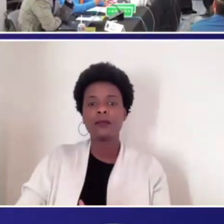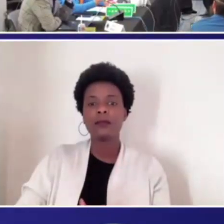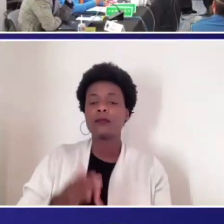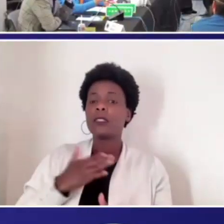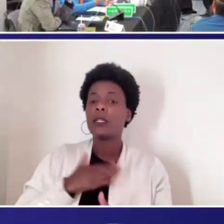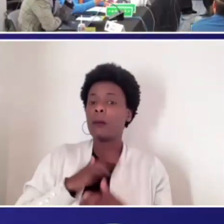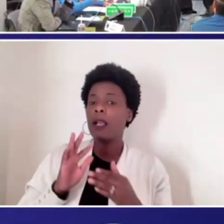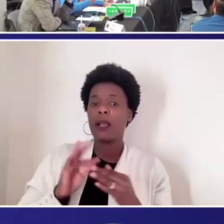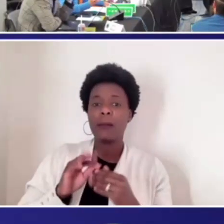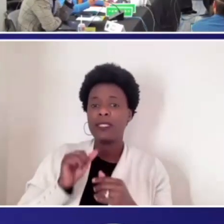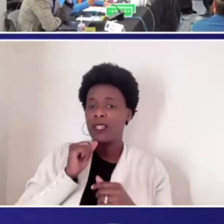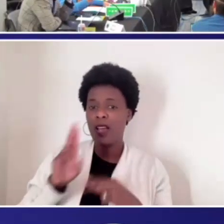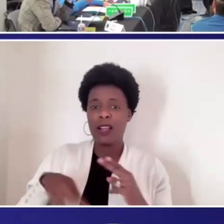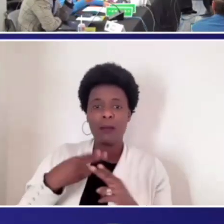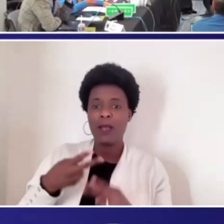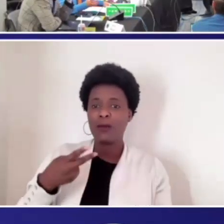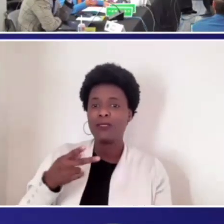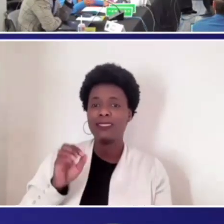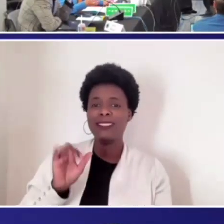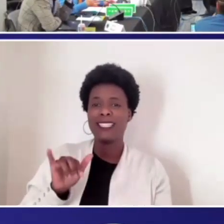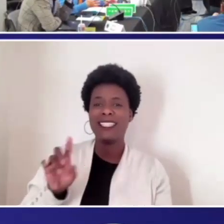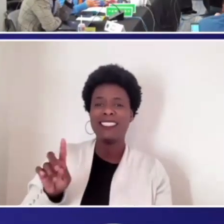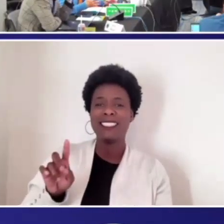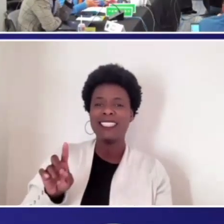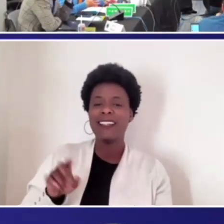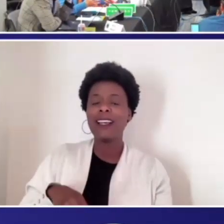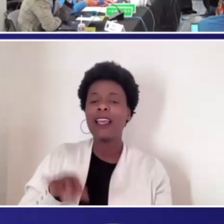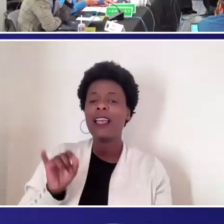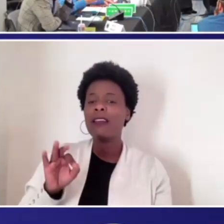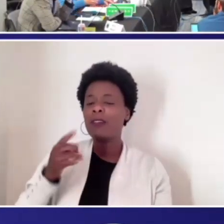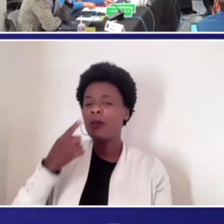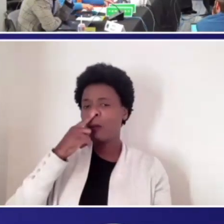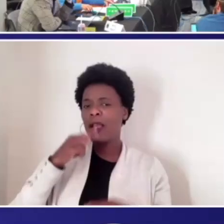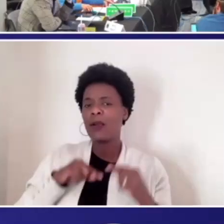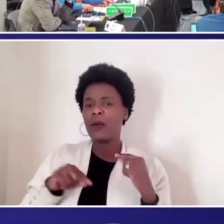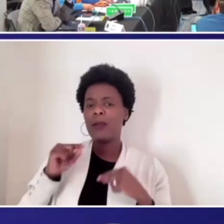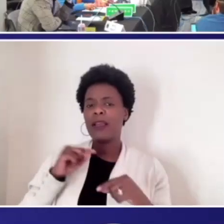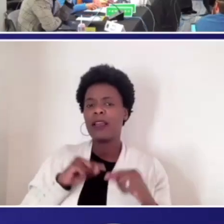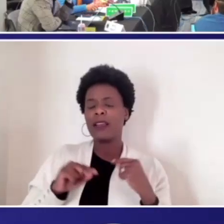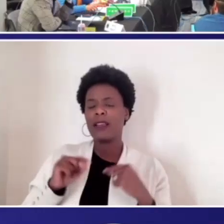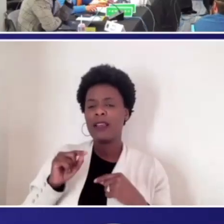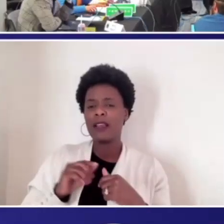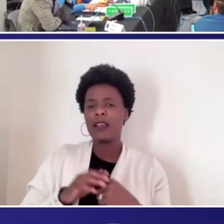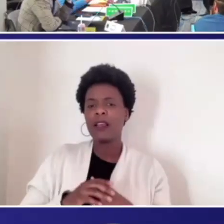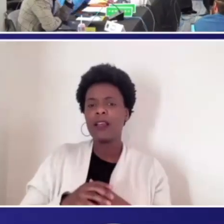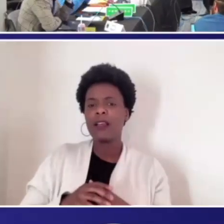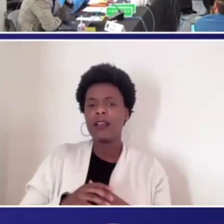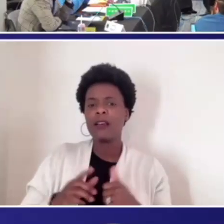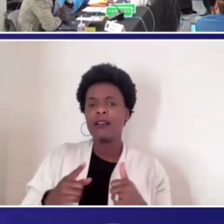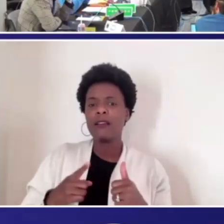If, if we can go back because we started -- so the first thing I would say about the